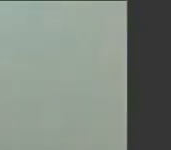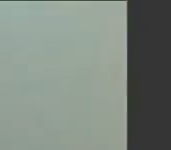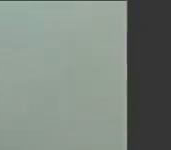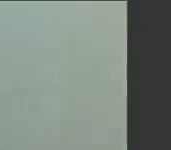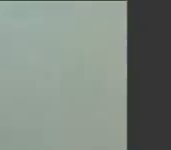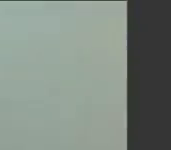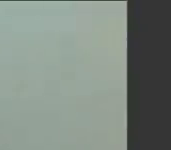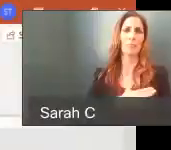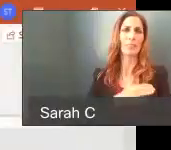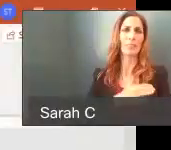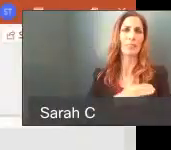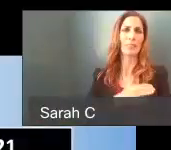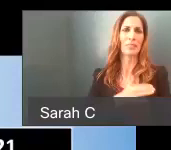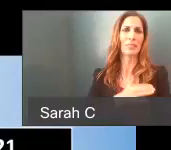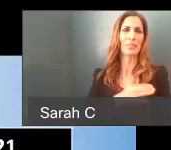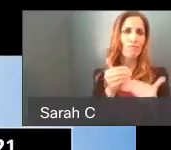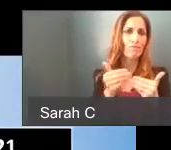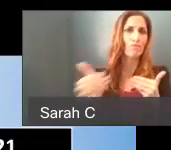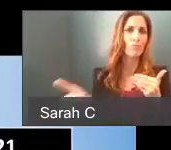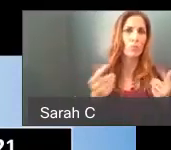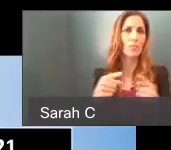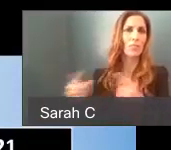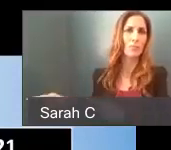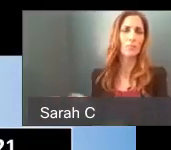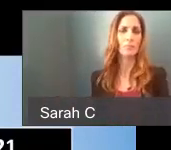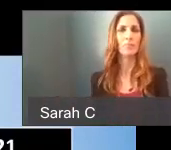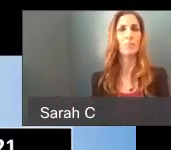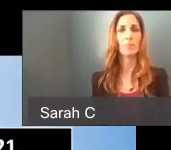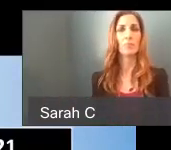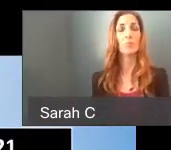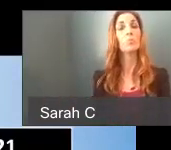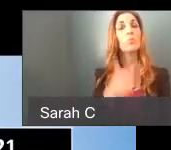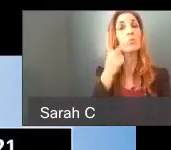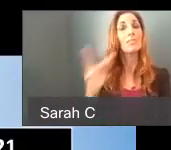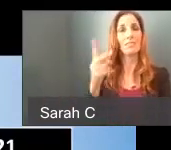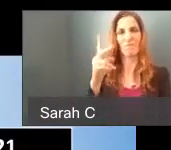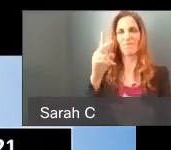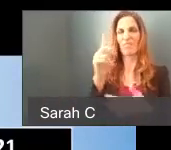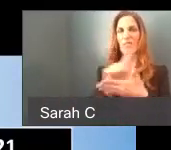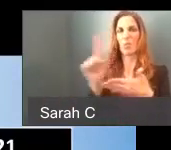We'll share our weekly graphic to give you a sense of the progress that we're making.